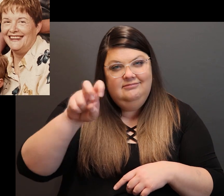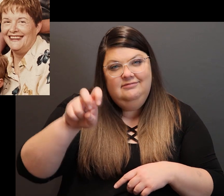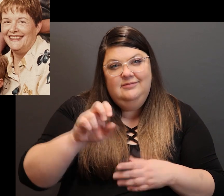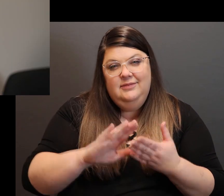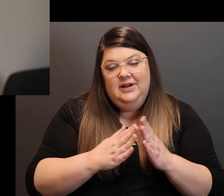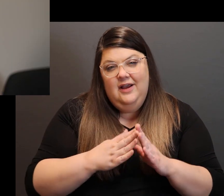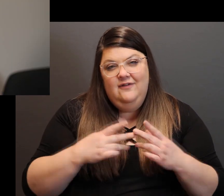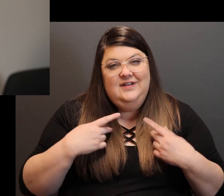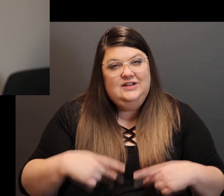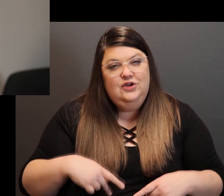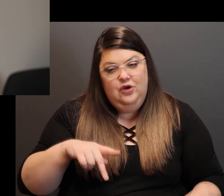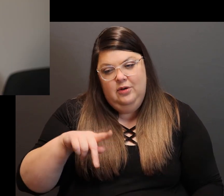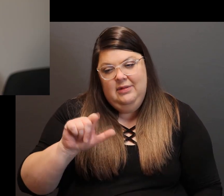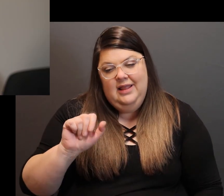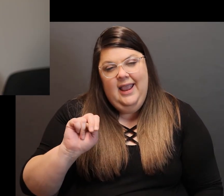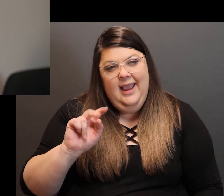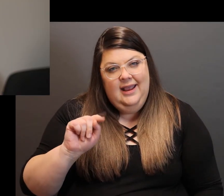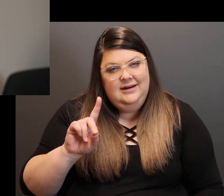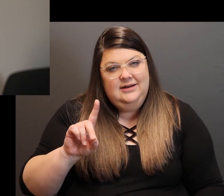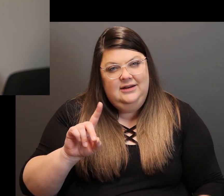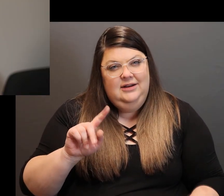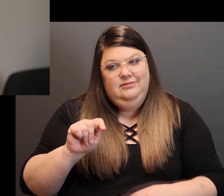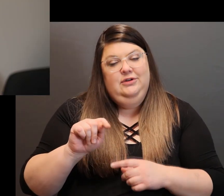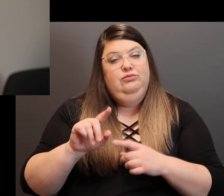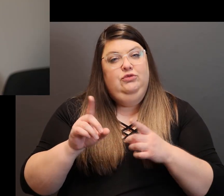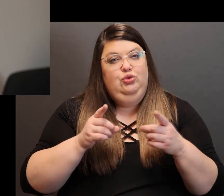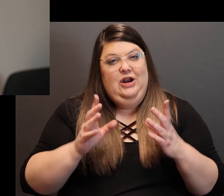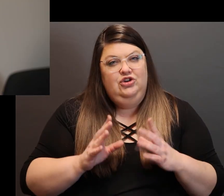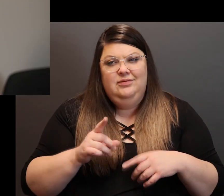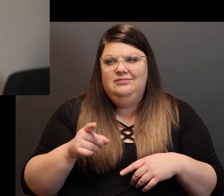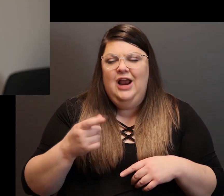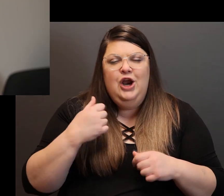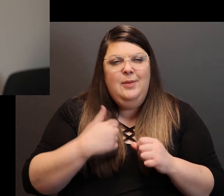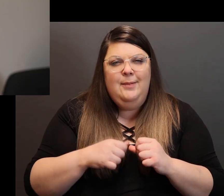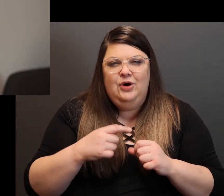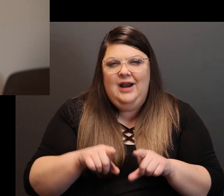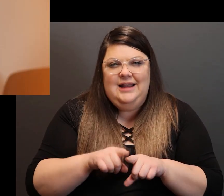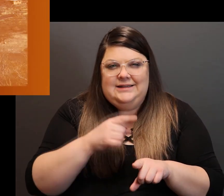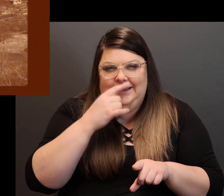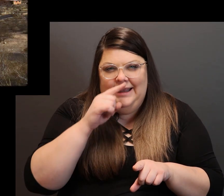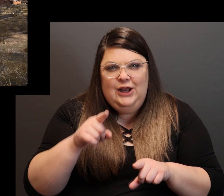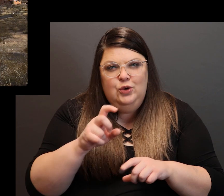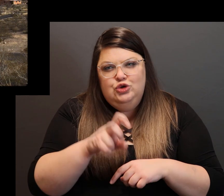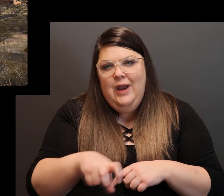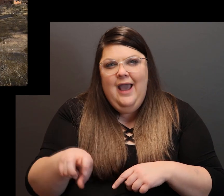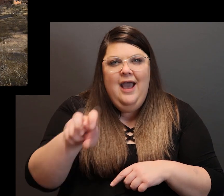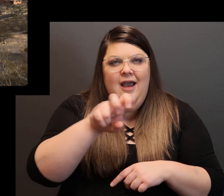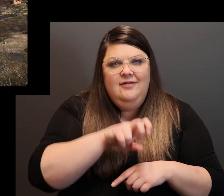I remember as a kid, he was always traveling into like the small rural areas around Arizona